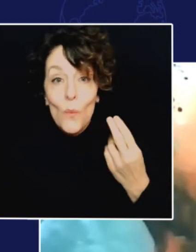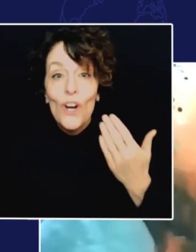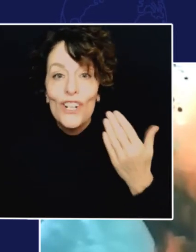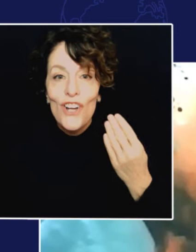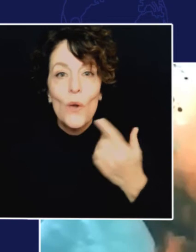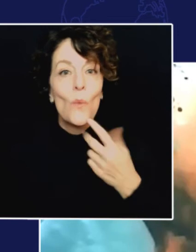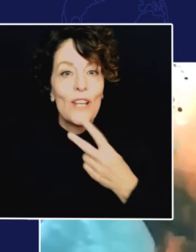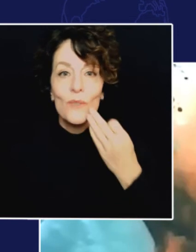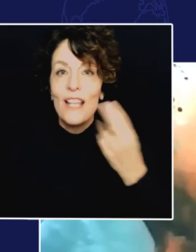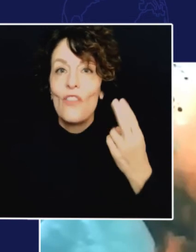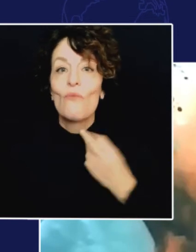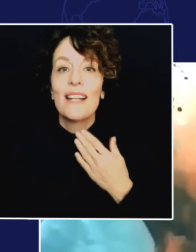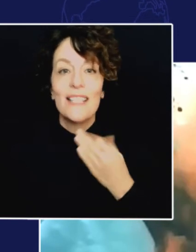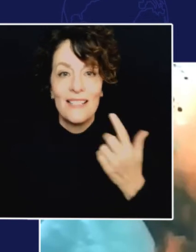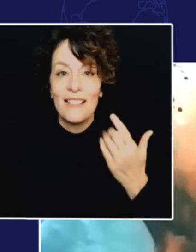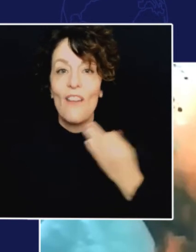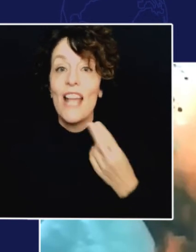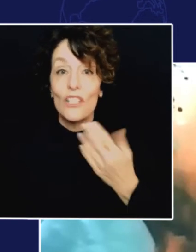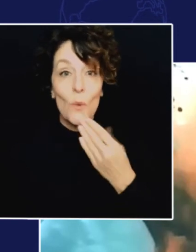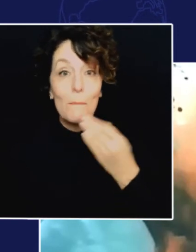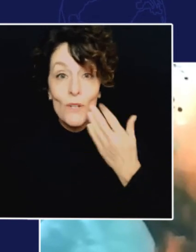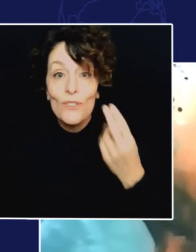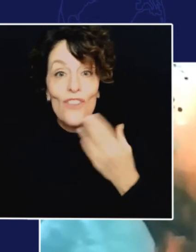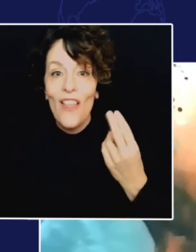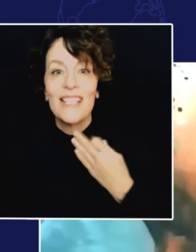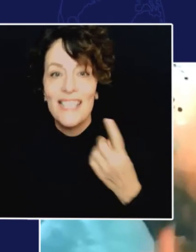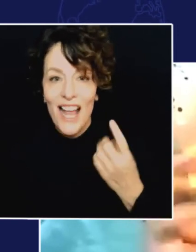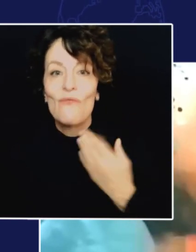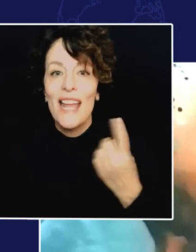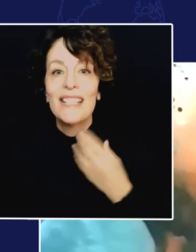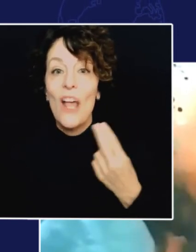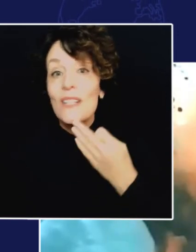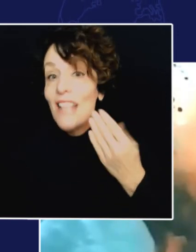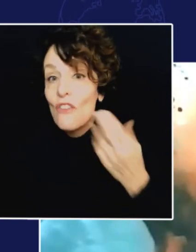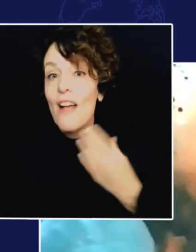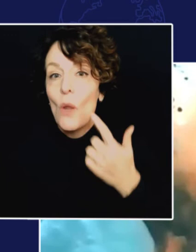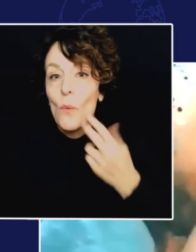at that time. And I worked on-- When you see the rocket itself, it's got like two boosters on the side,